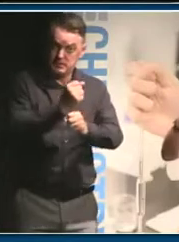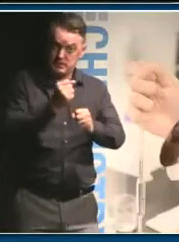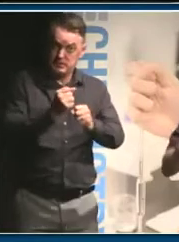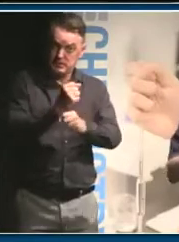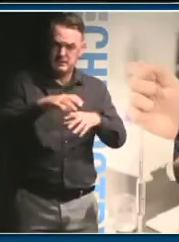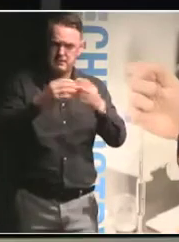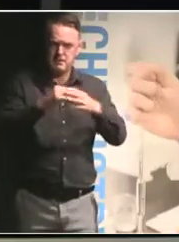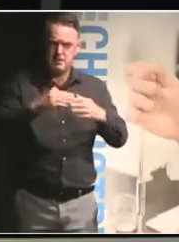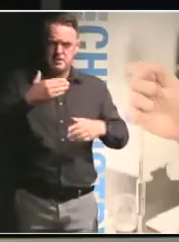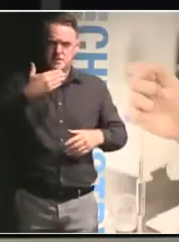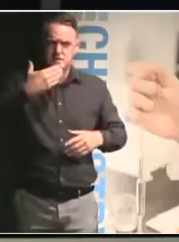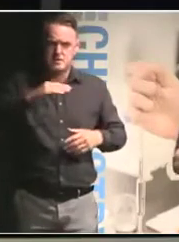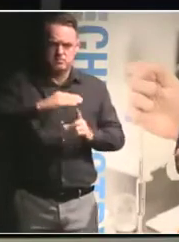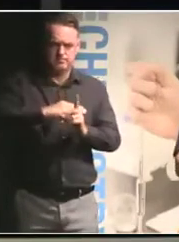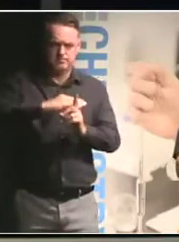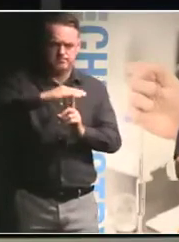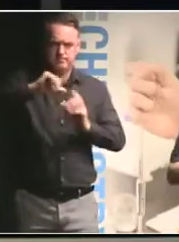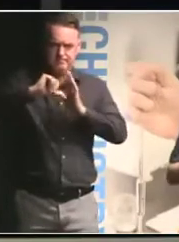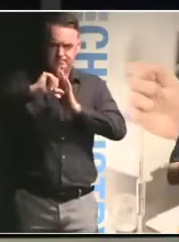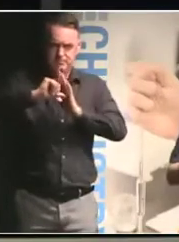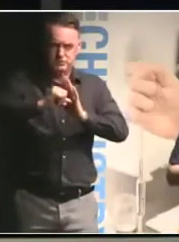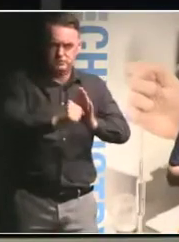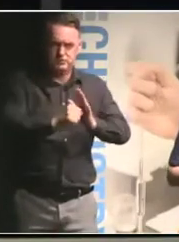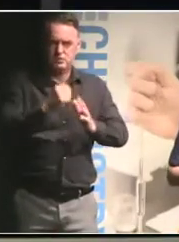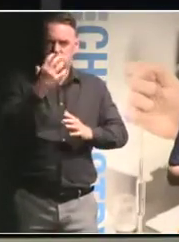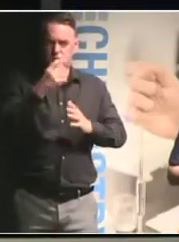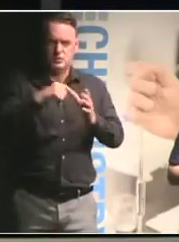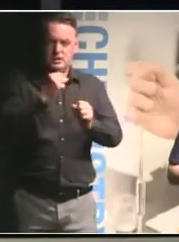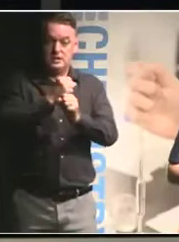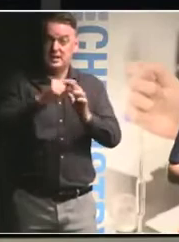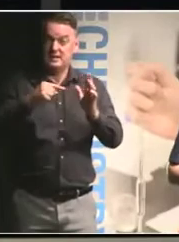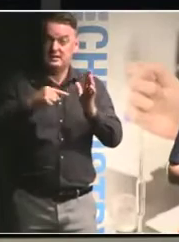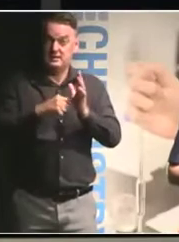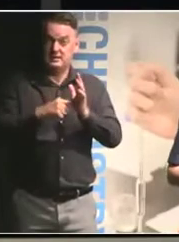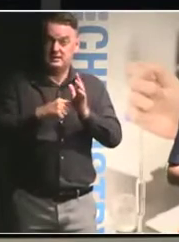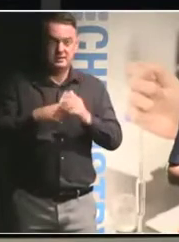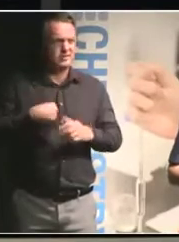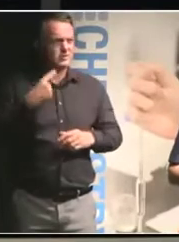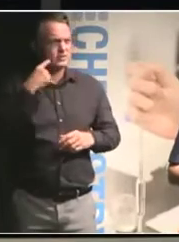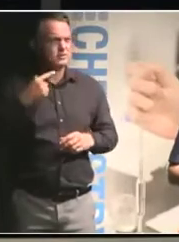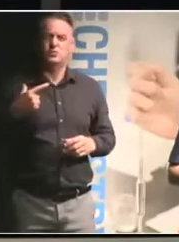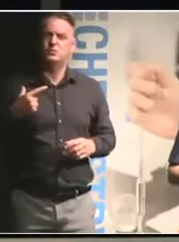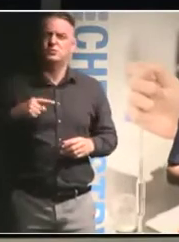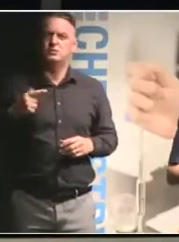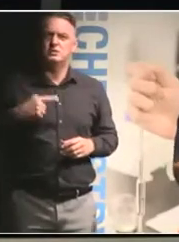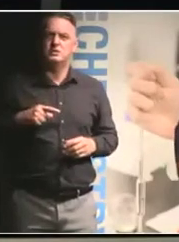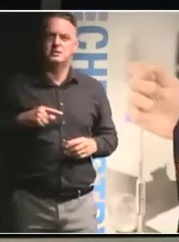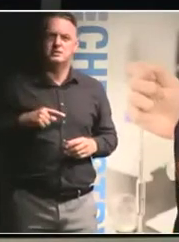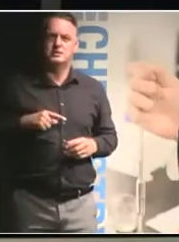temperature, high pressure, harsh reagents right? and so I said “Why is that?” and I said “In nature